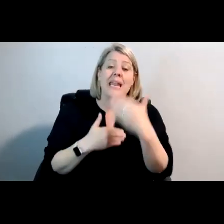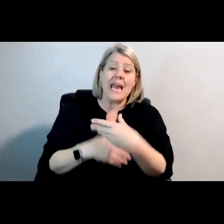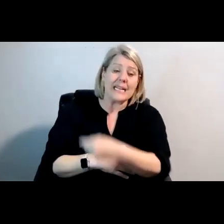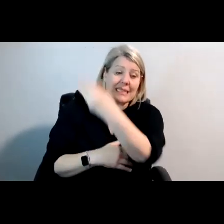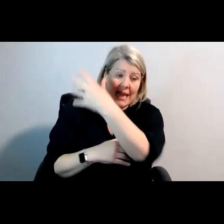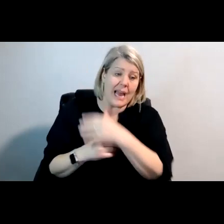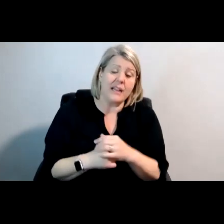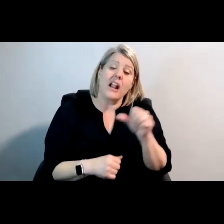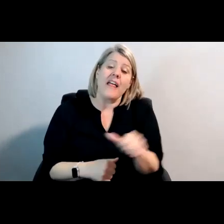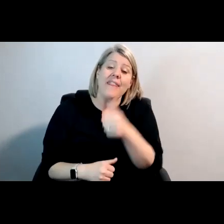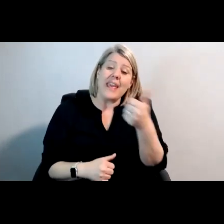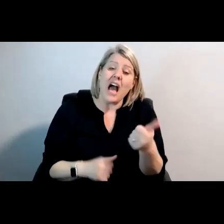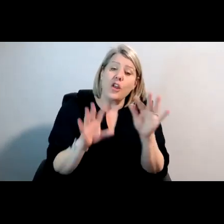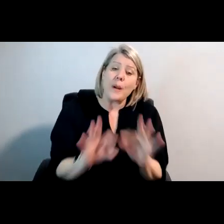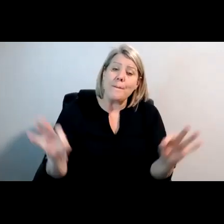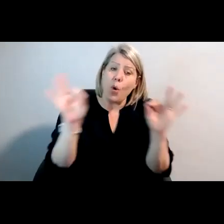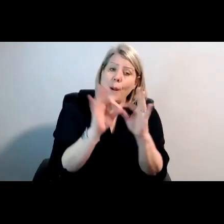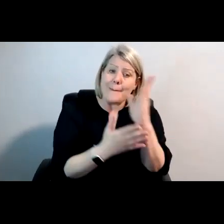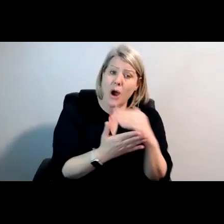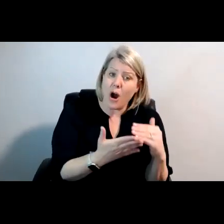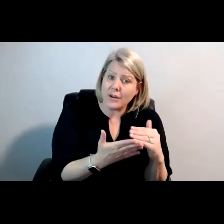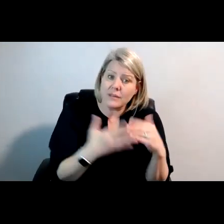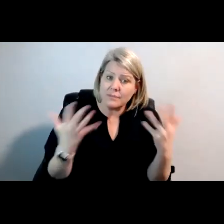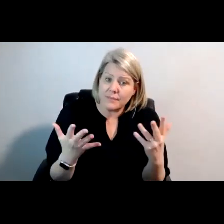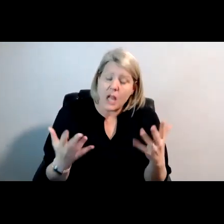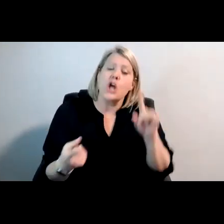The other important piece is to realize that guardianship